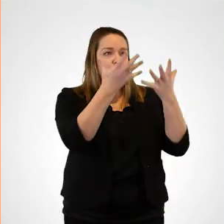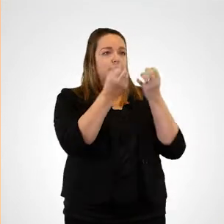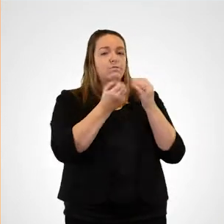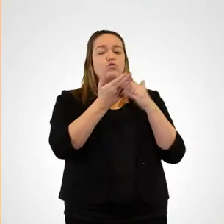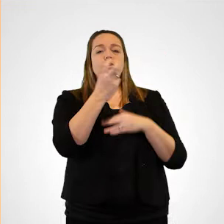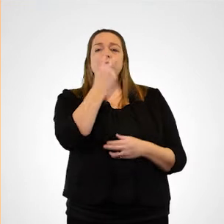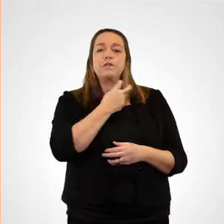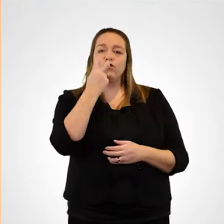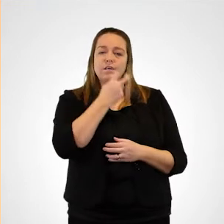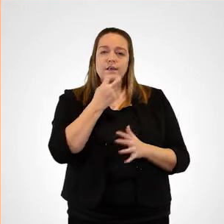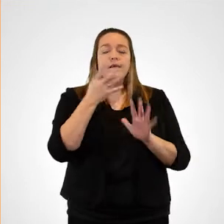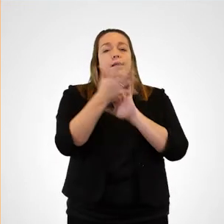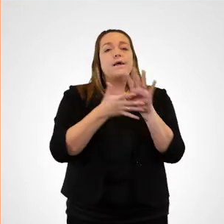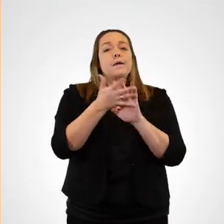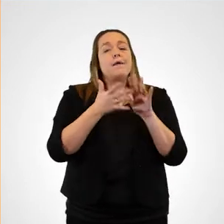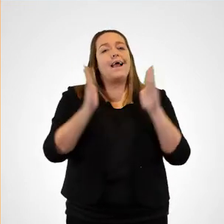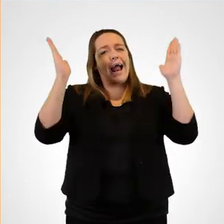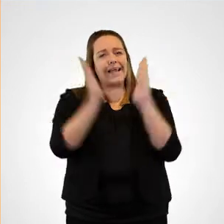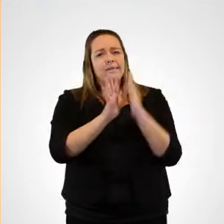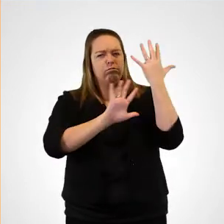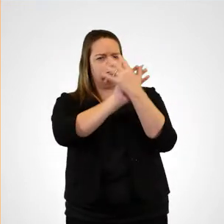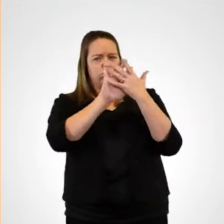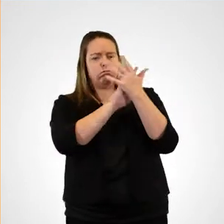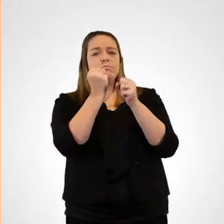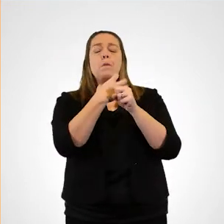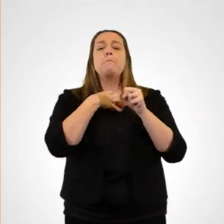so that you disambiguate sounds that look the same.